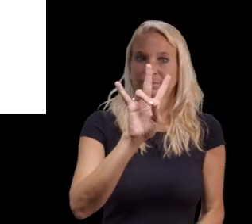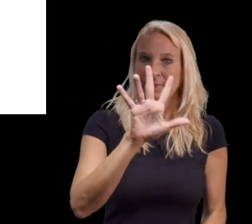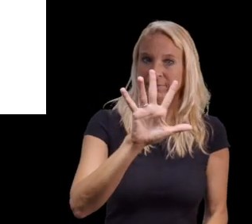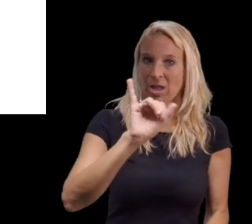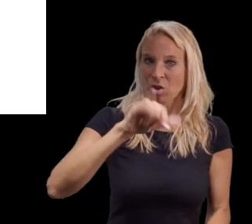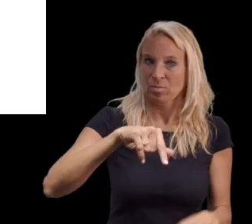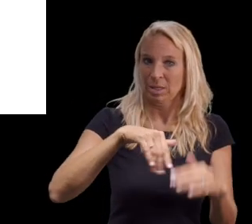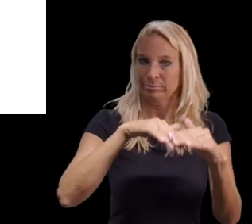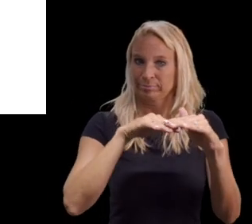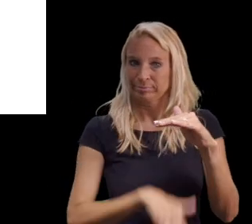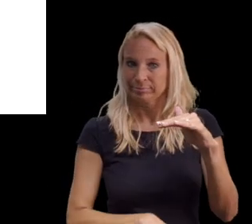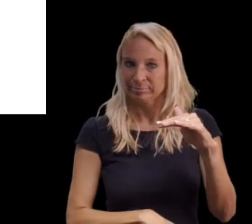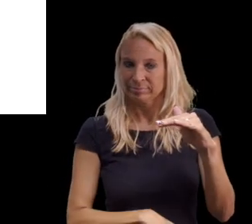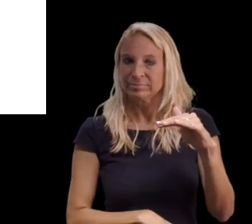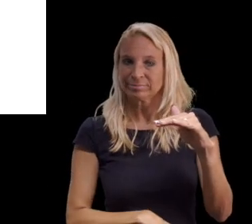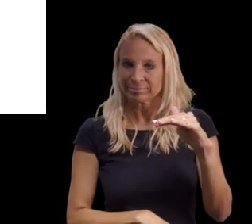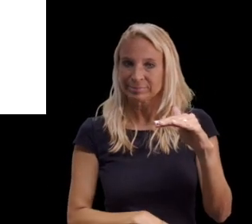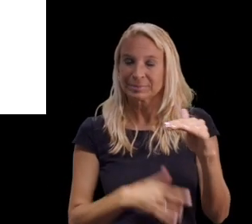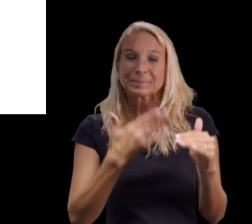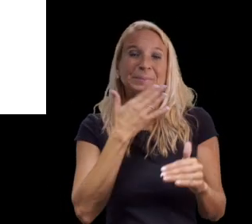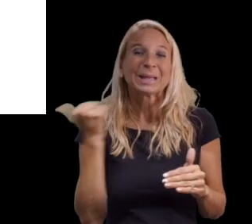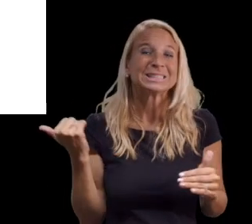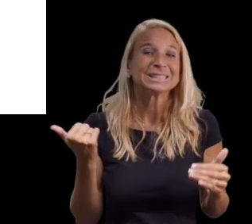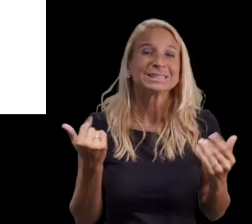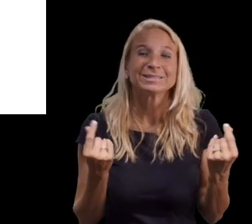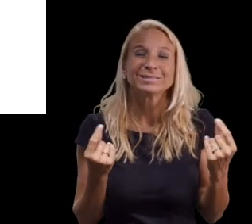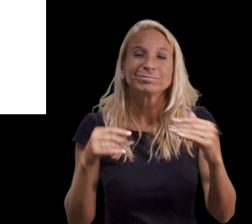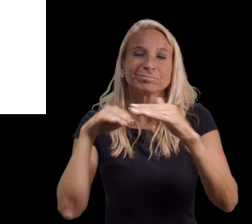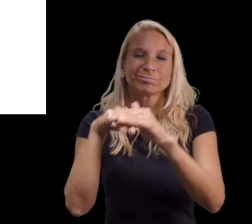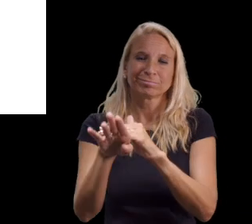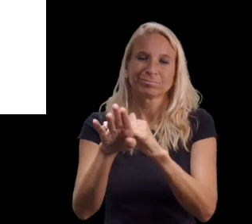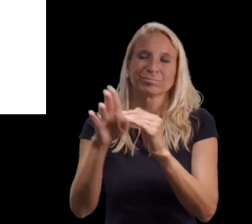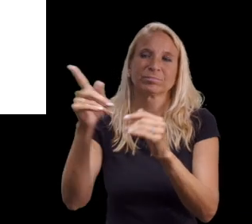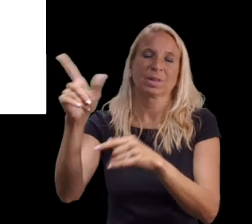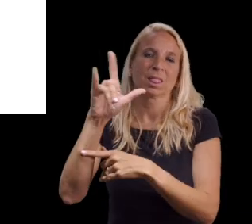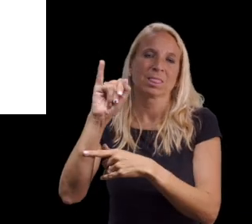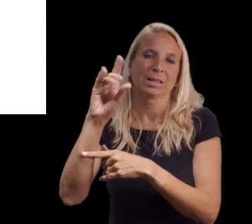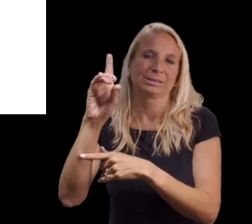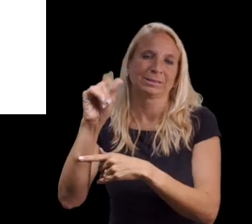Both options will require the enrollment process to be completed by the LIDDA.